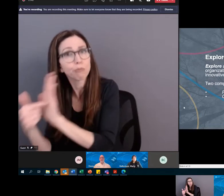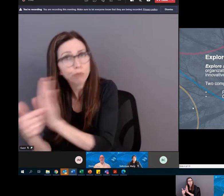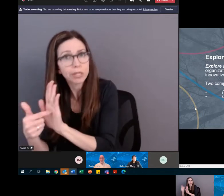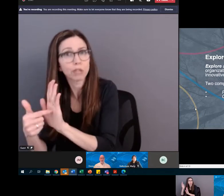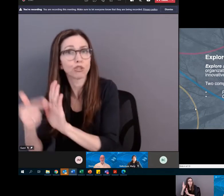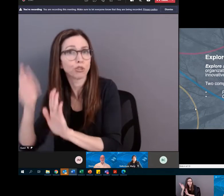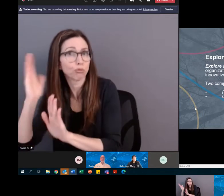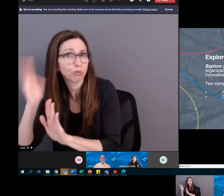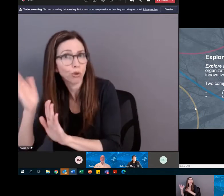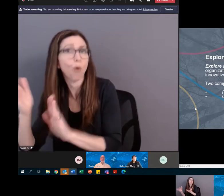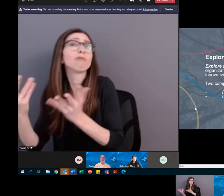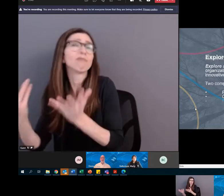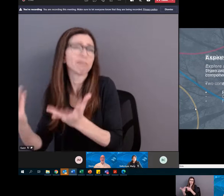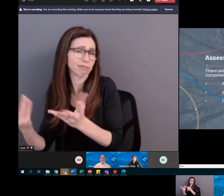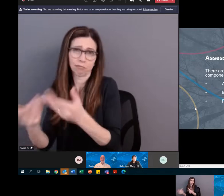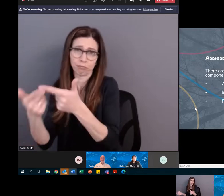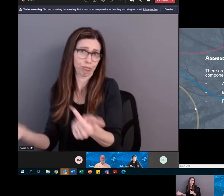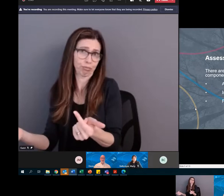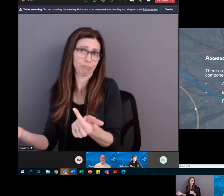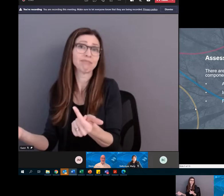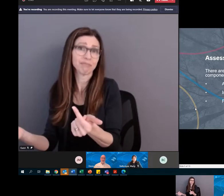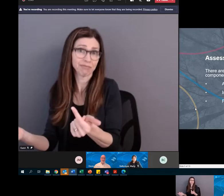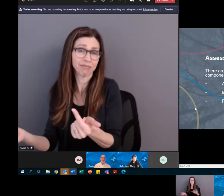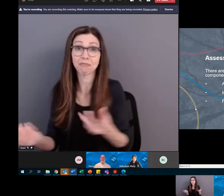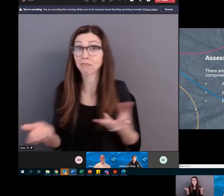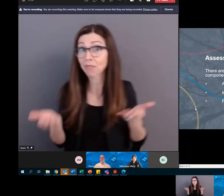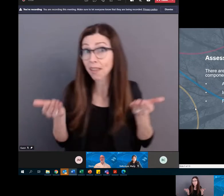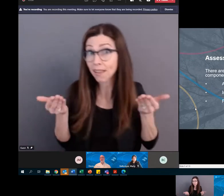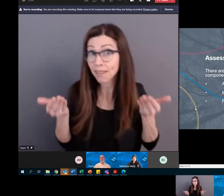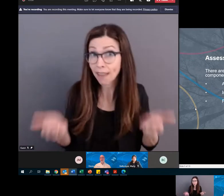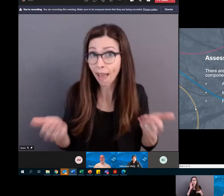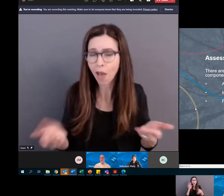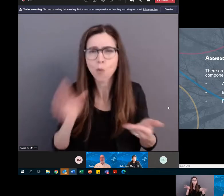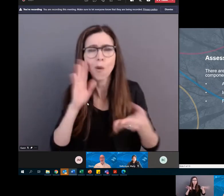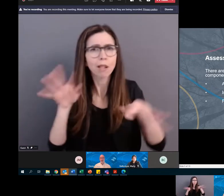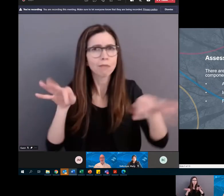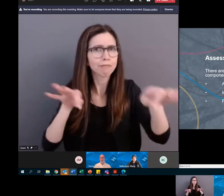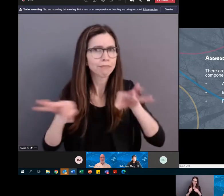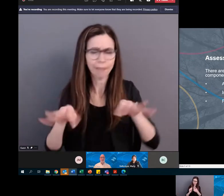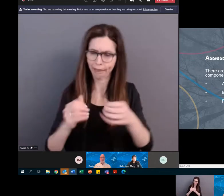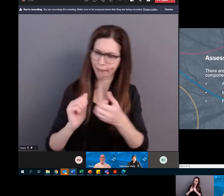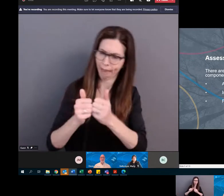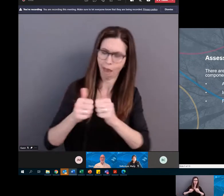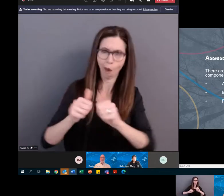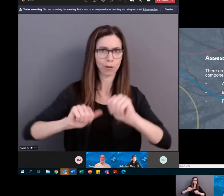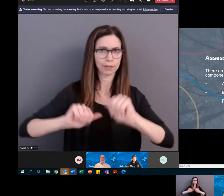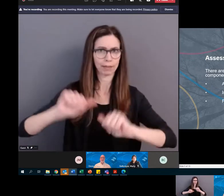Now let's take a look at the assessment criteria for these grants and